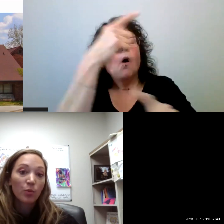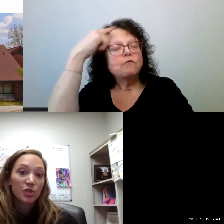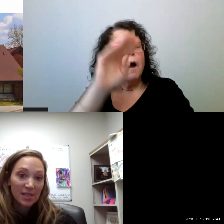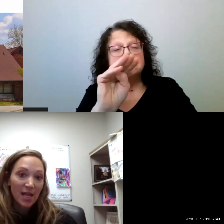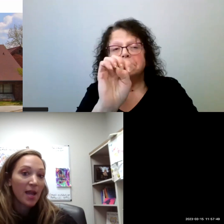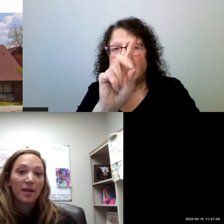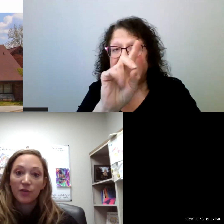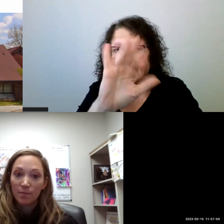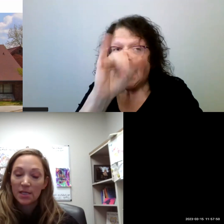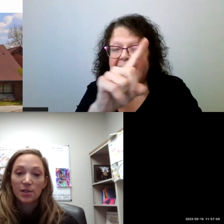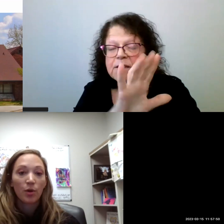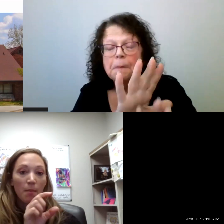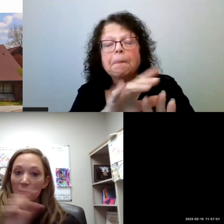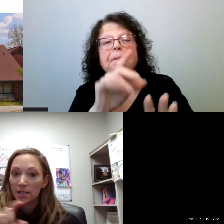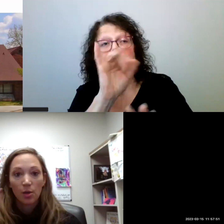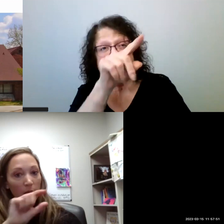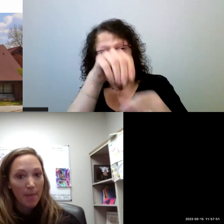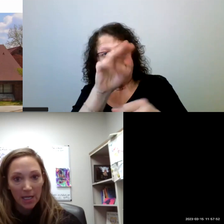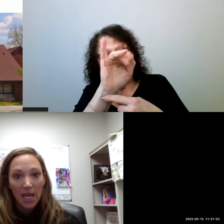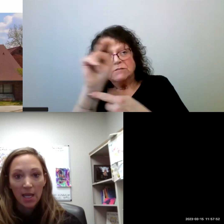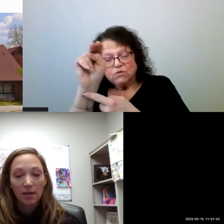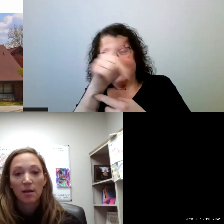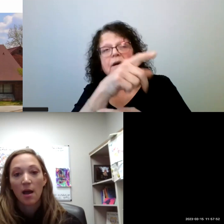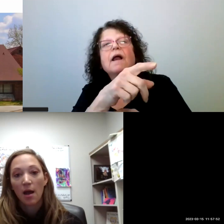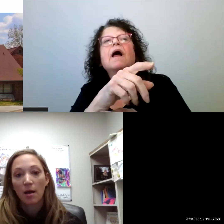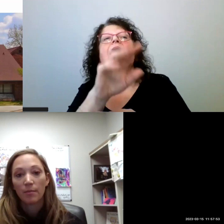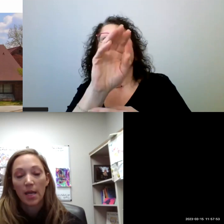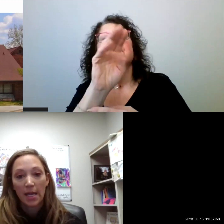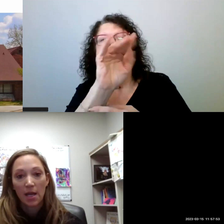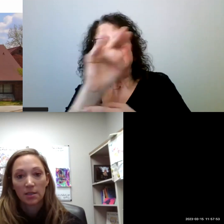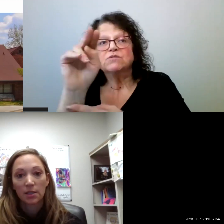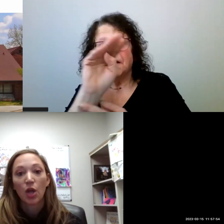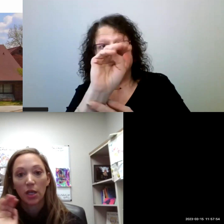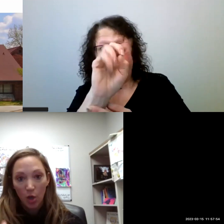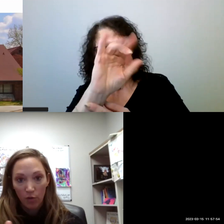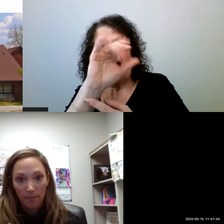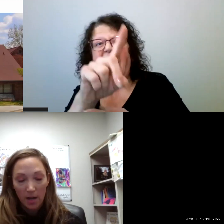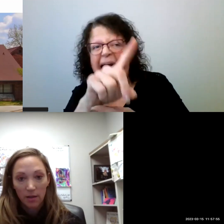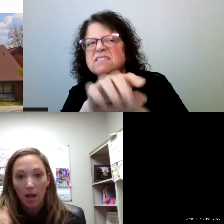I would just say, if you're in Minnesota, Minnesota Medicaid and and go from there.